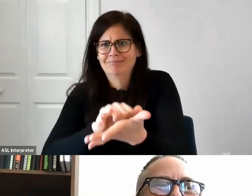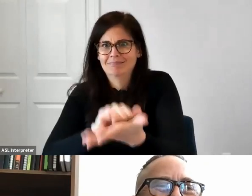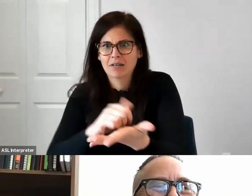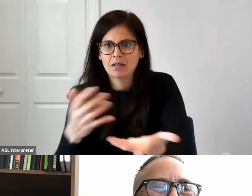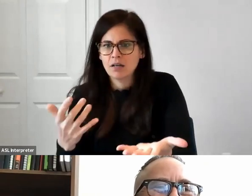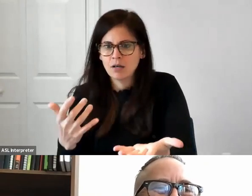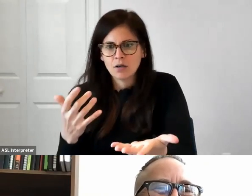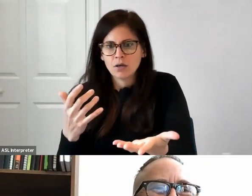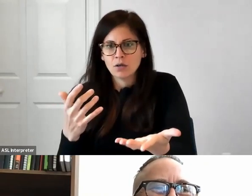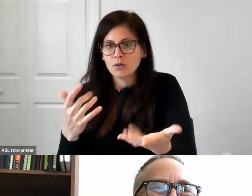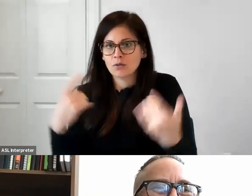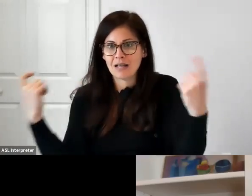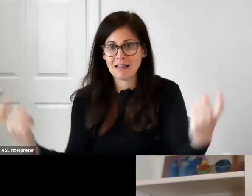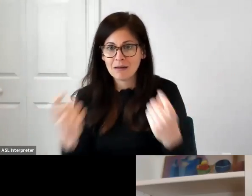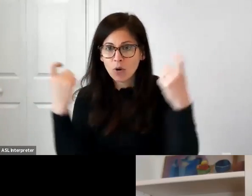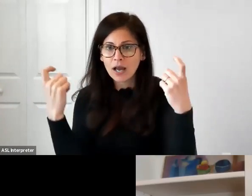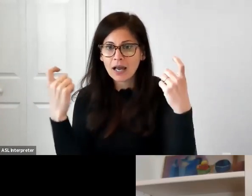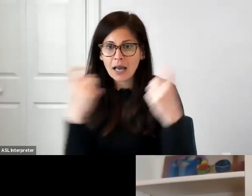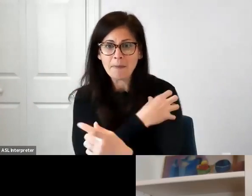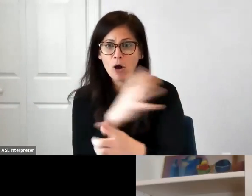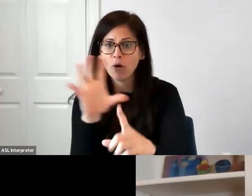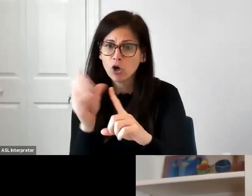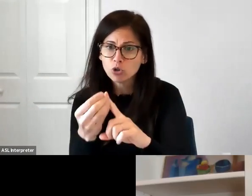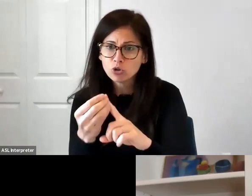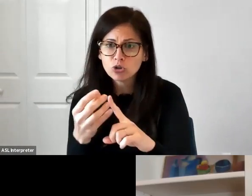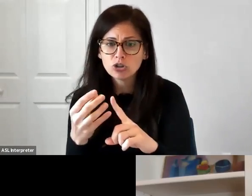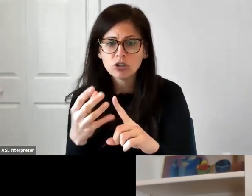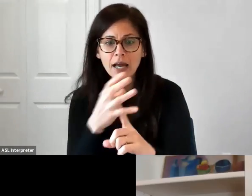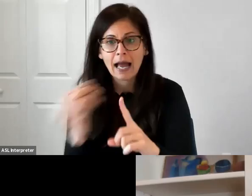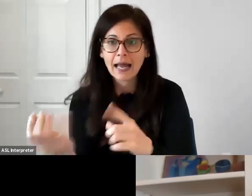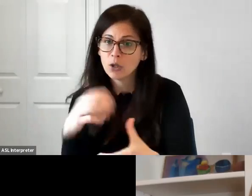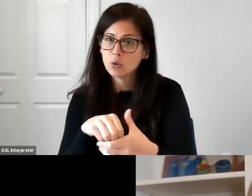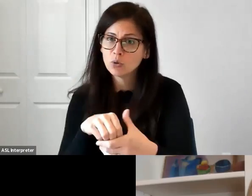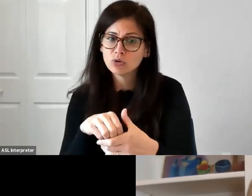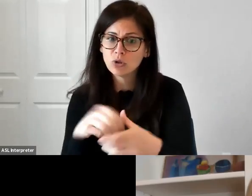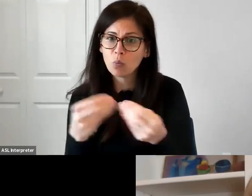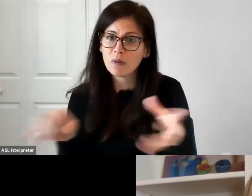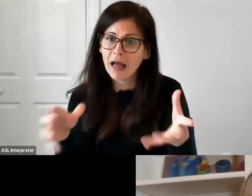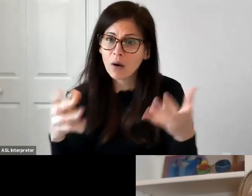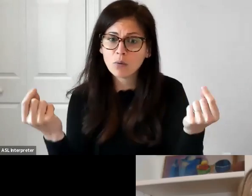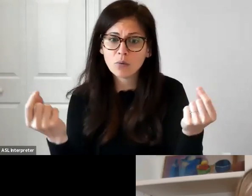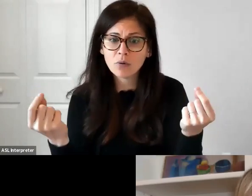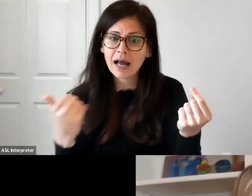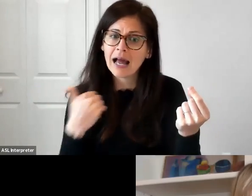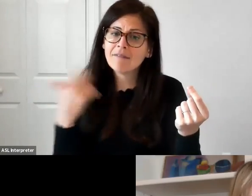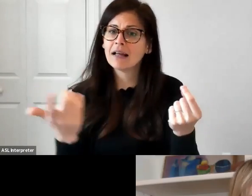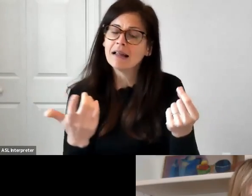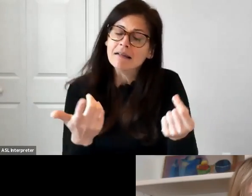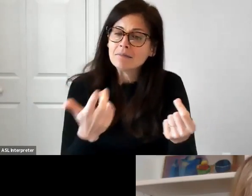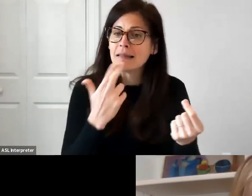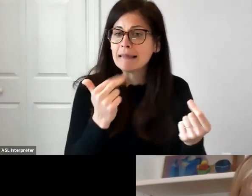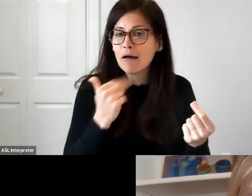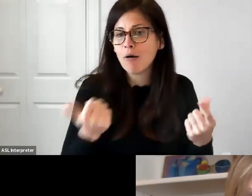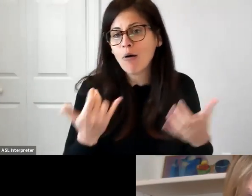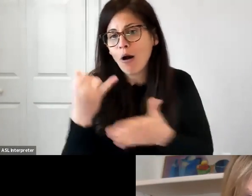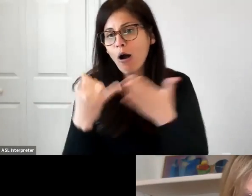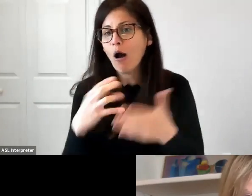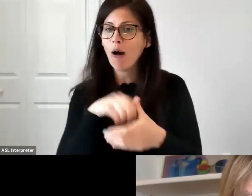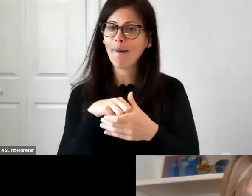be celebrating the power of culture and inclusion without having a little art in our program, right?